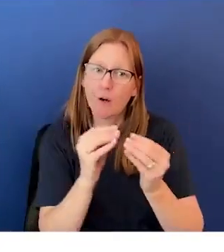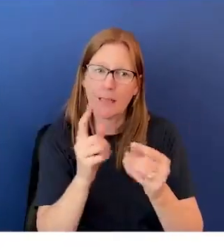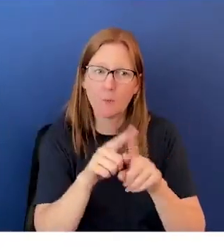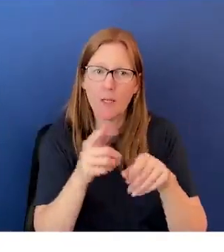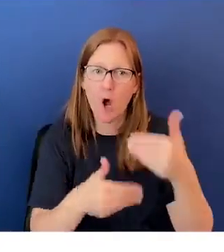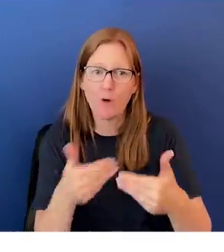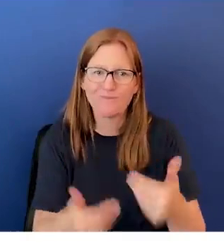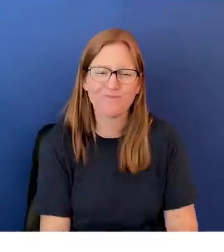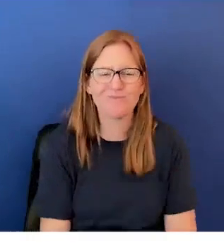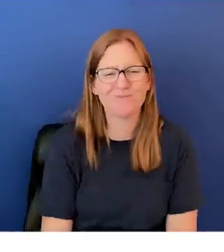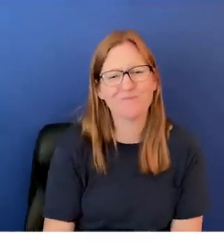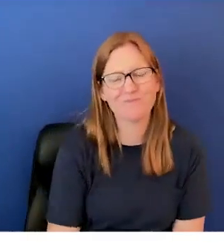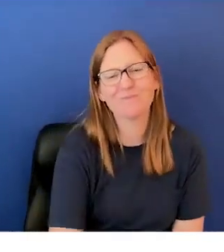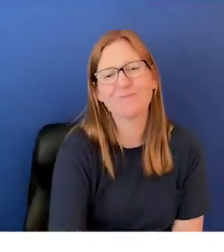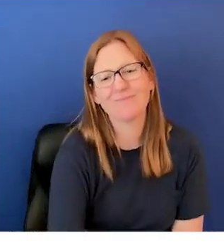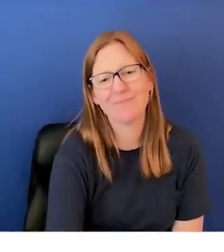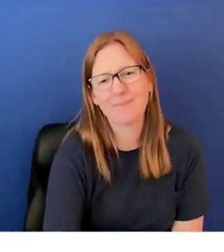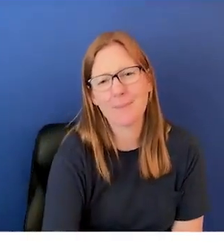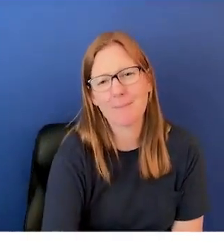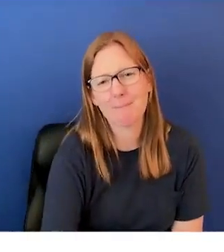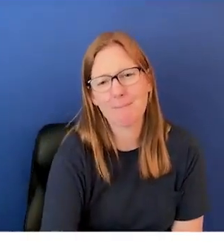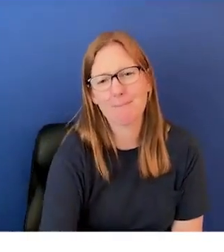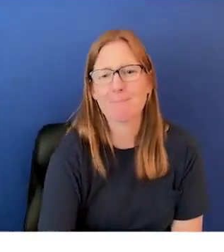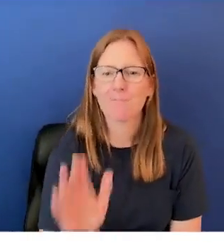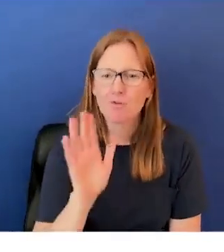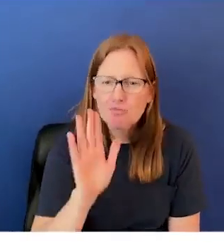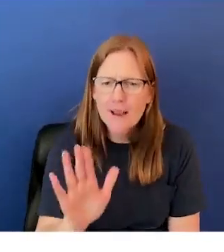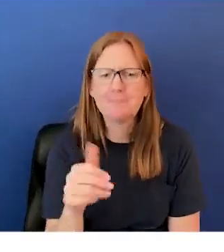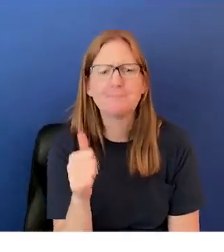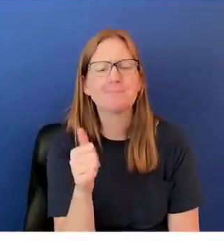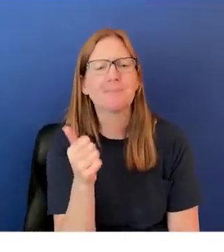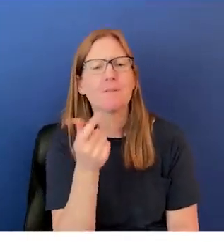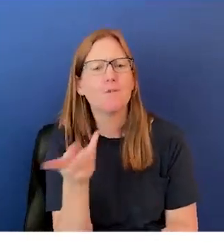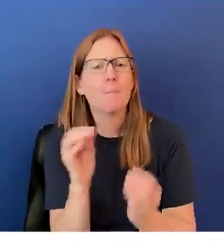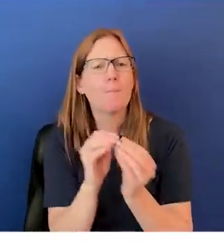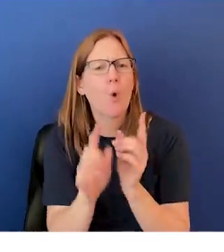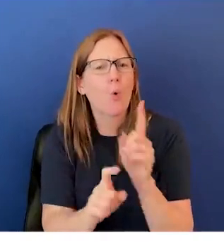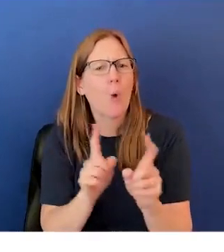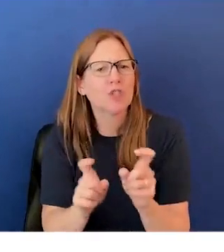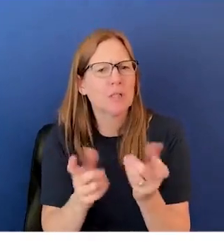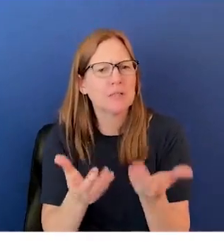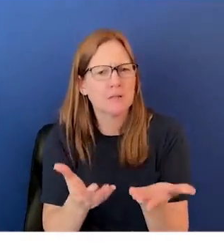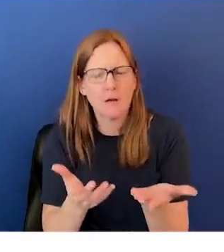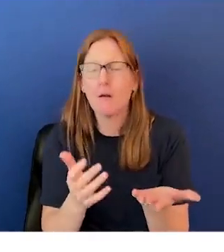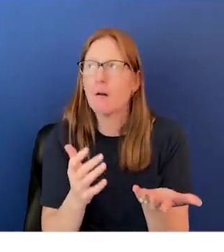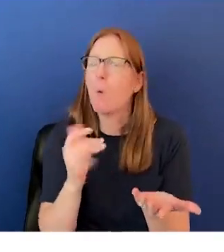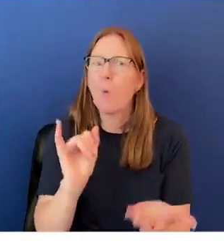[Camille Anoll-Hunter]: Great. We have a question, or a few questions to the line. What if you are a solution